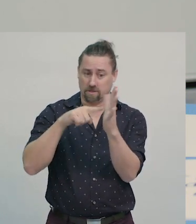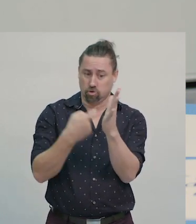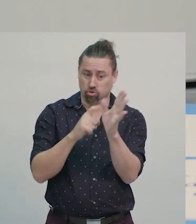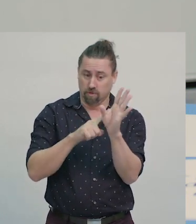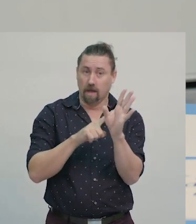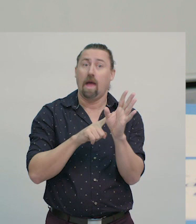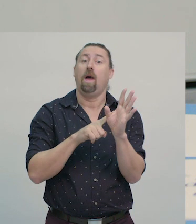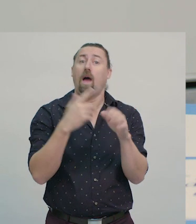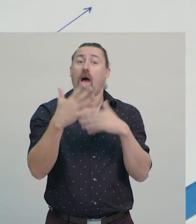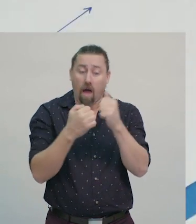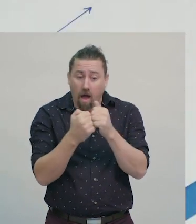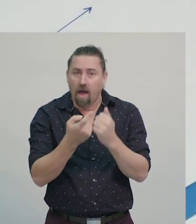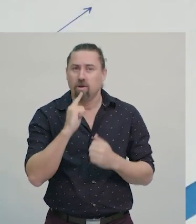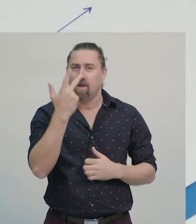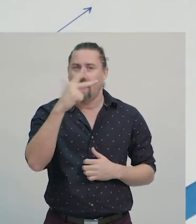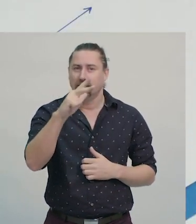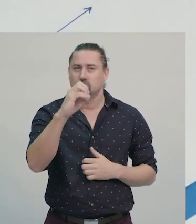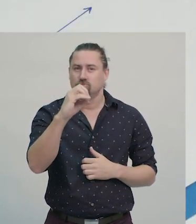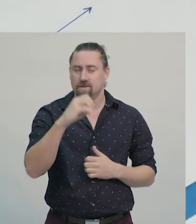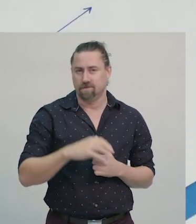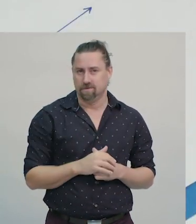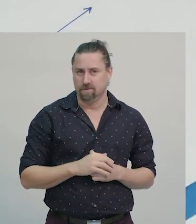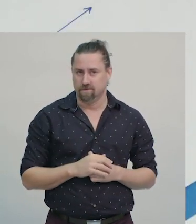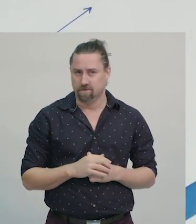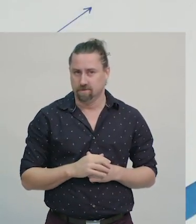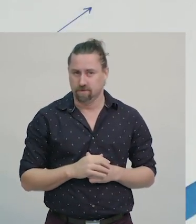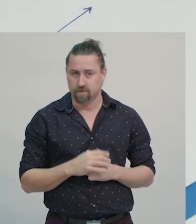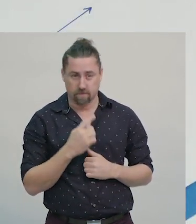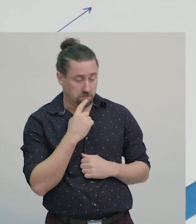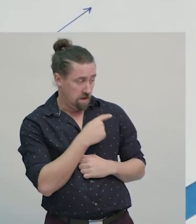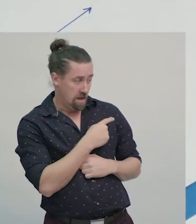On our diagram, angles A and B are supplementary,